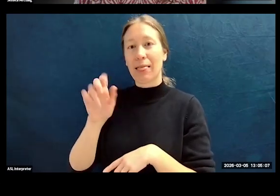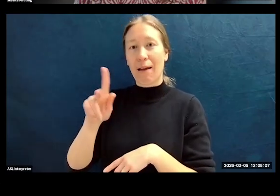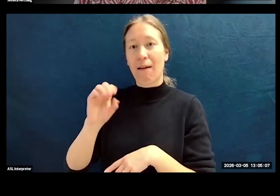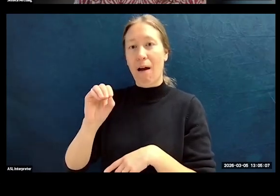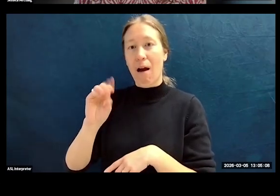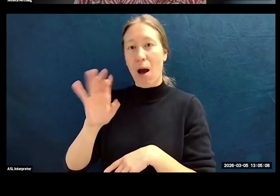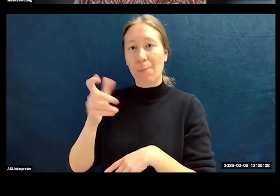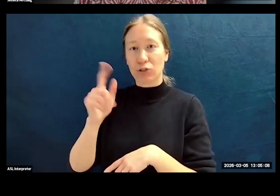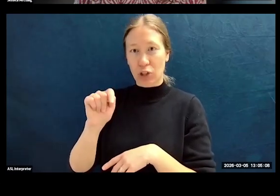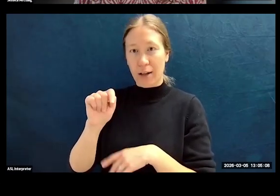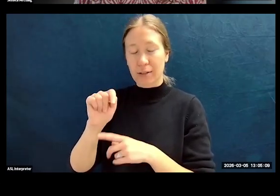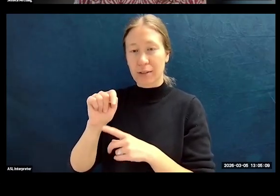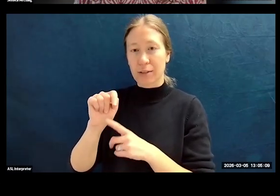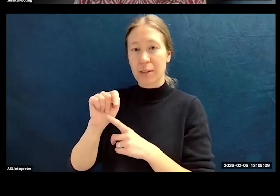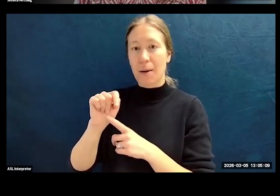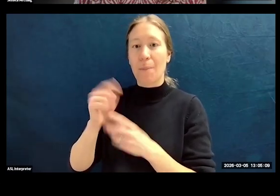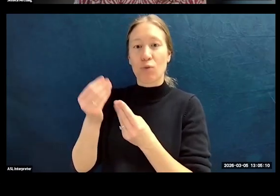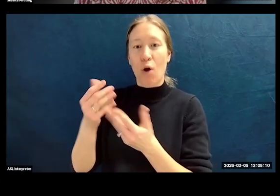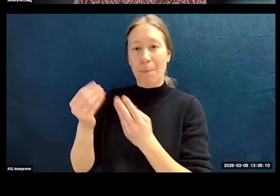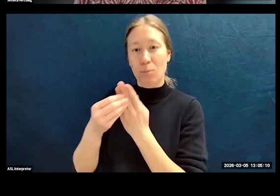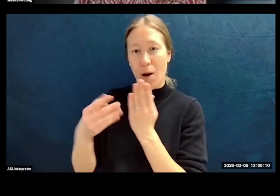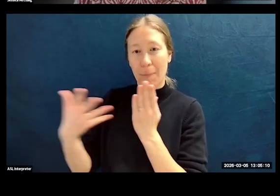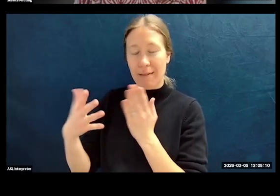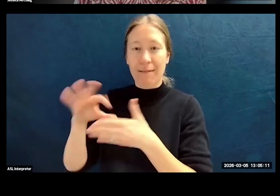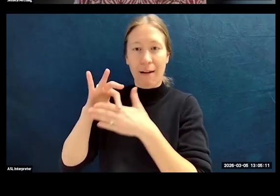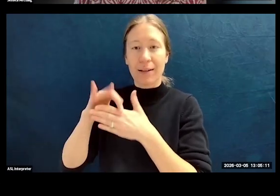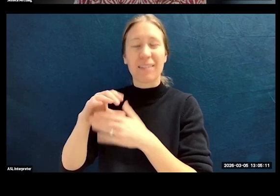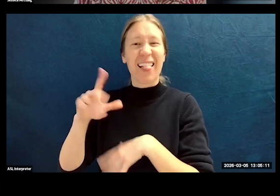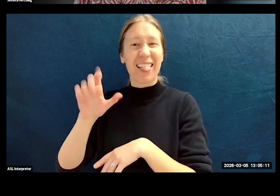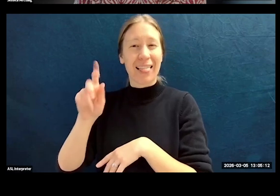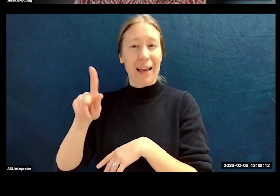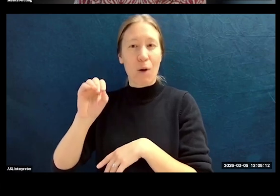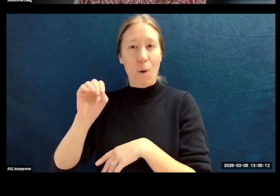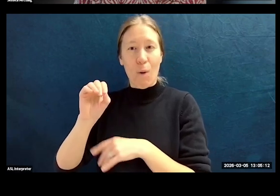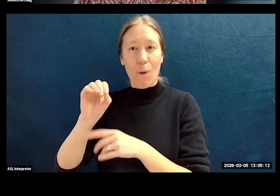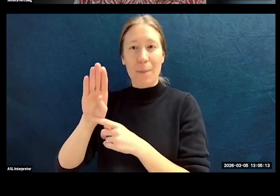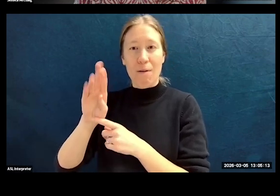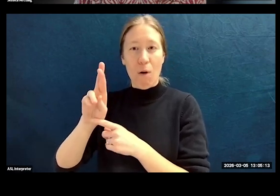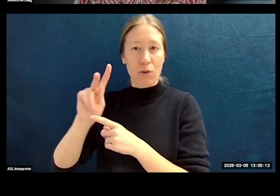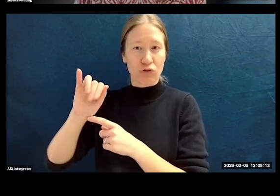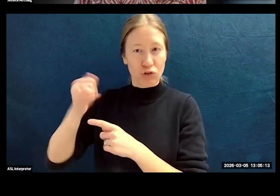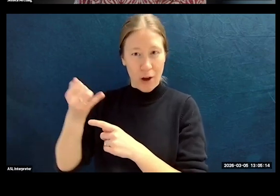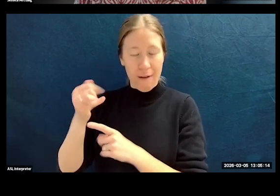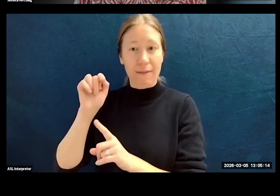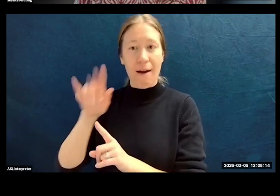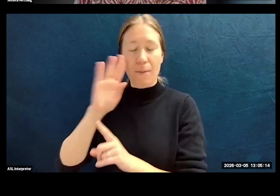or link OBJR tag. Let's add the descriptive text first. Select our link tag,